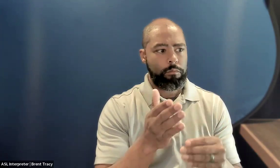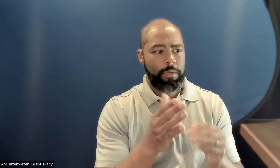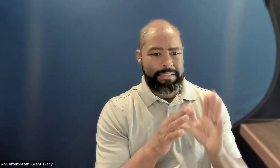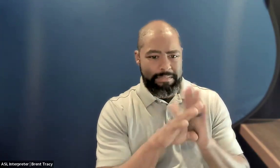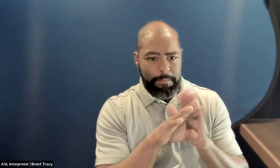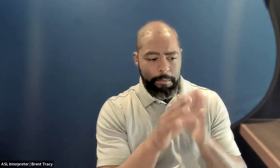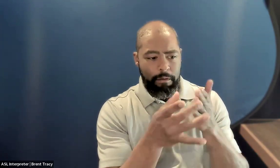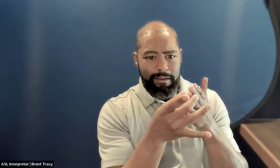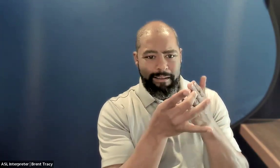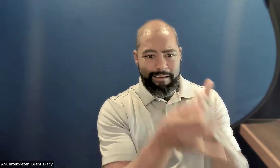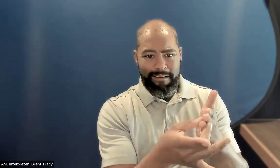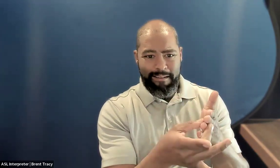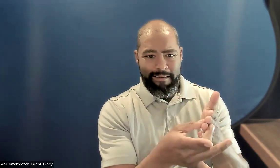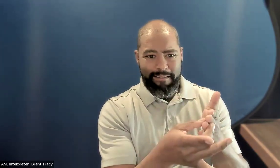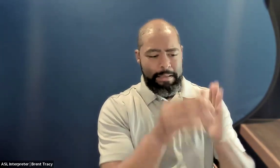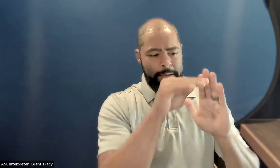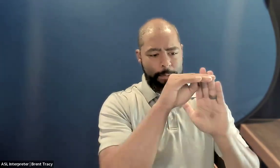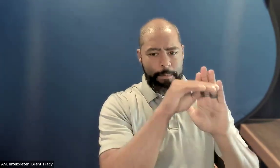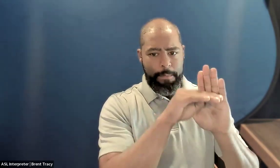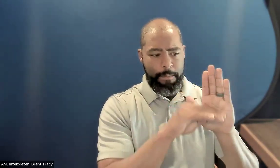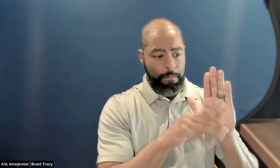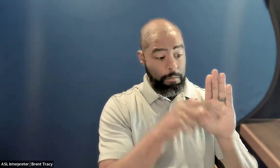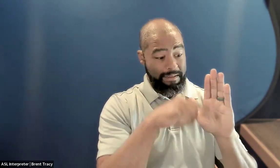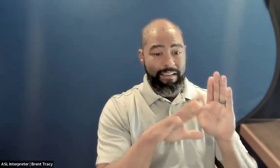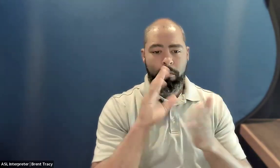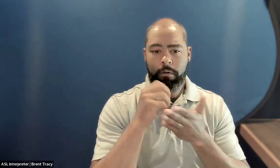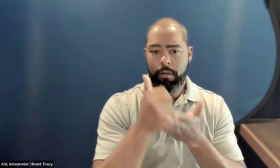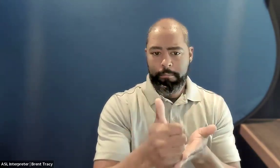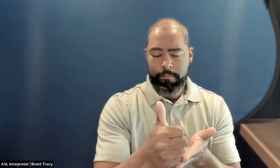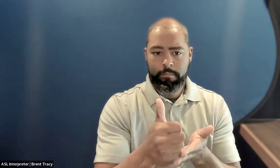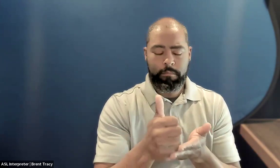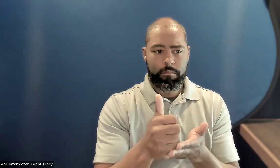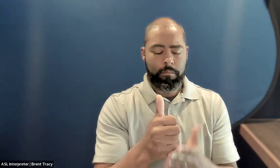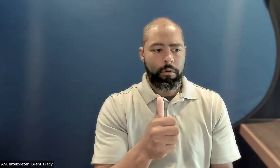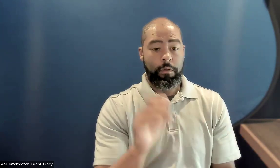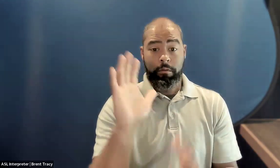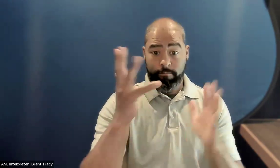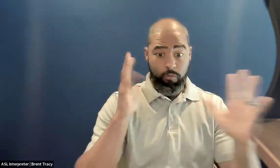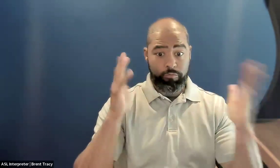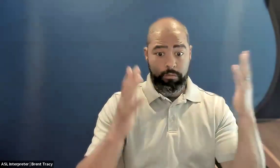rules around how the carbon impacts of forest clearing should be assessed.